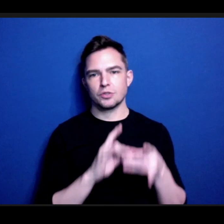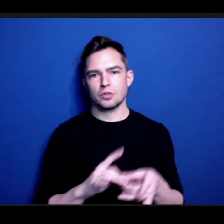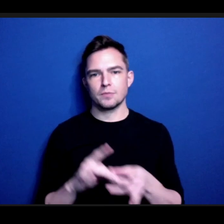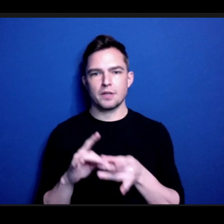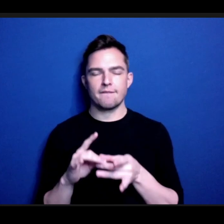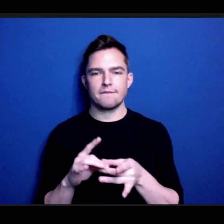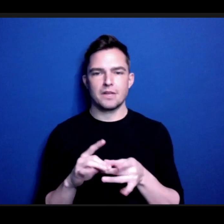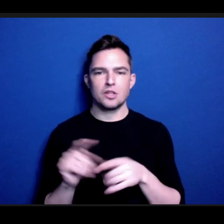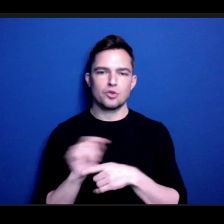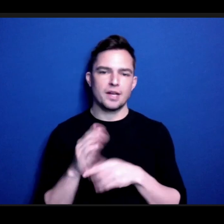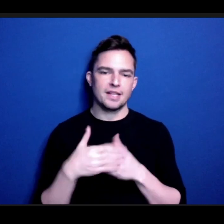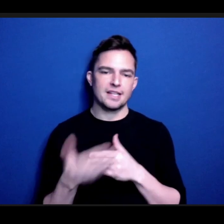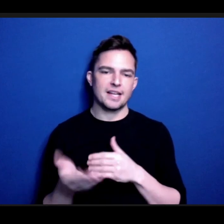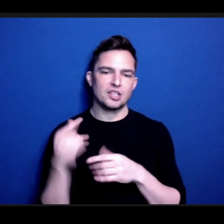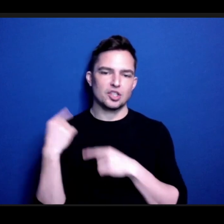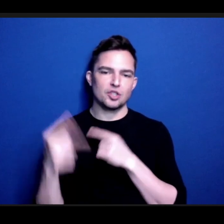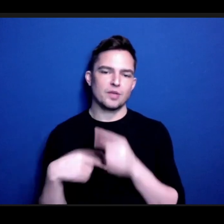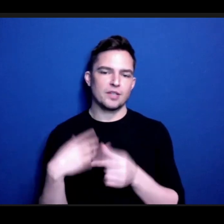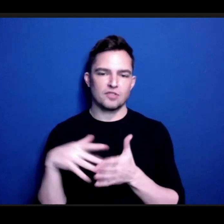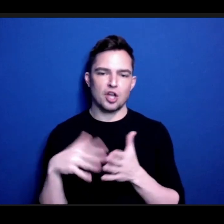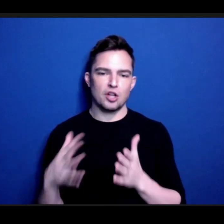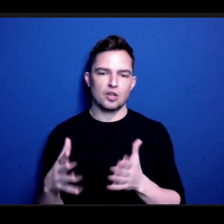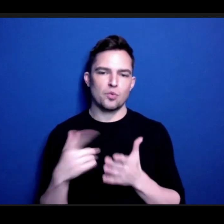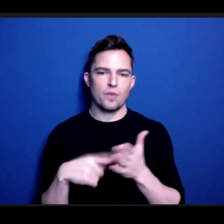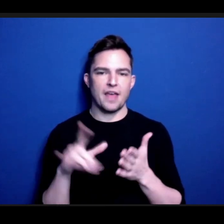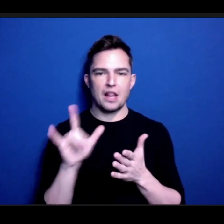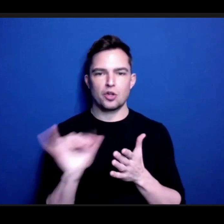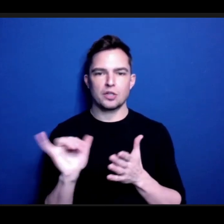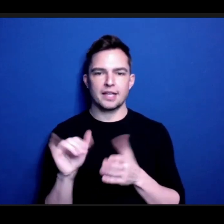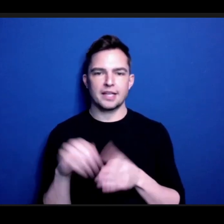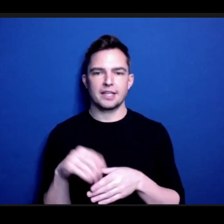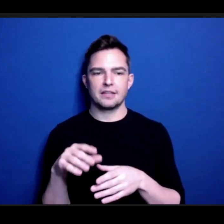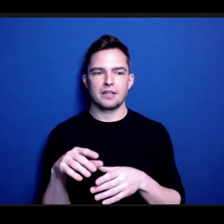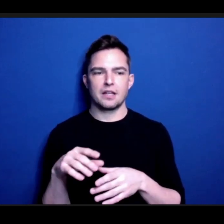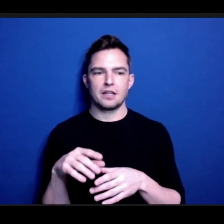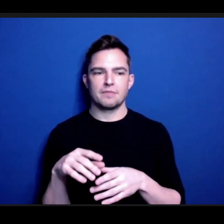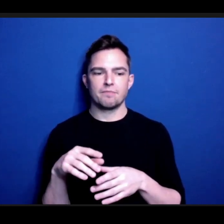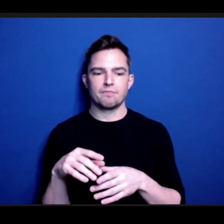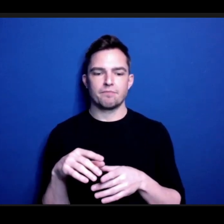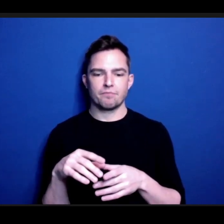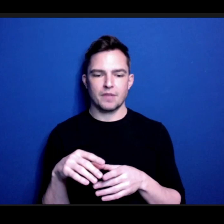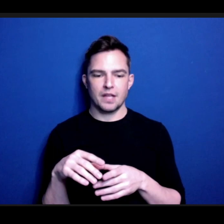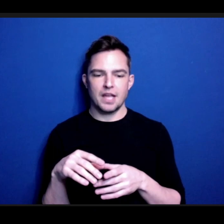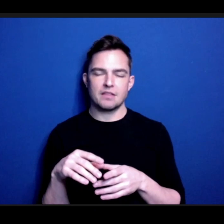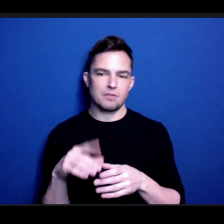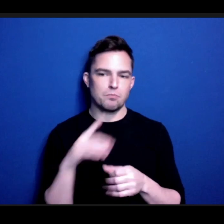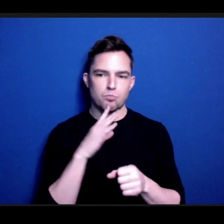of the next generation of scholars and what that can look like, and the promise that I think is absolutely there.